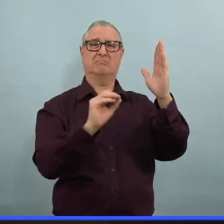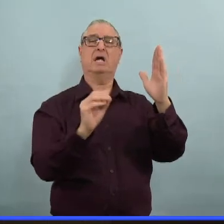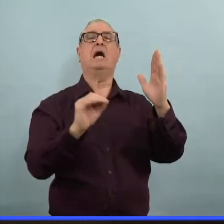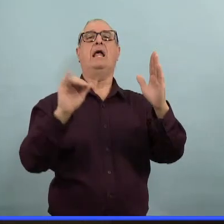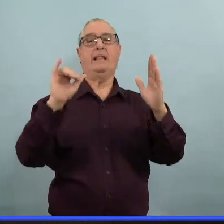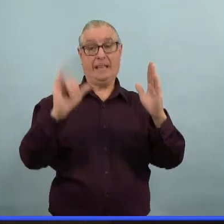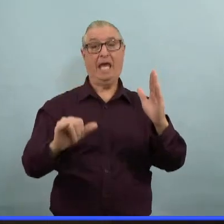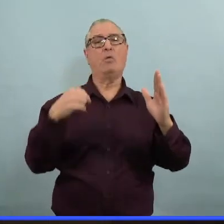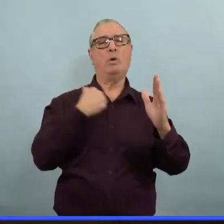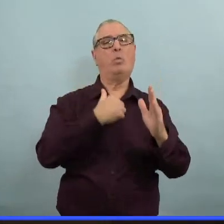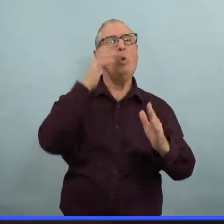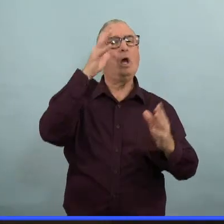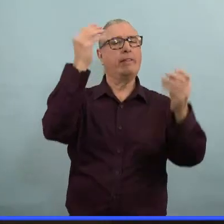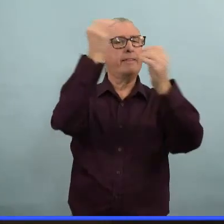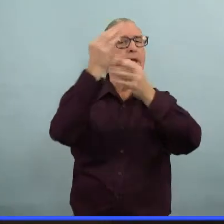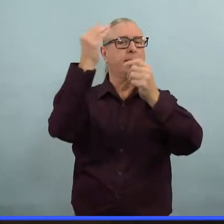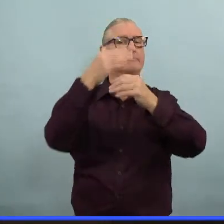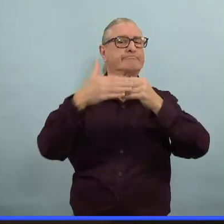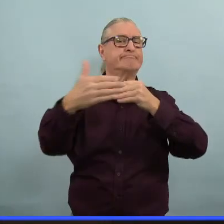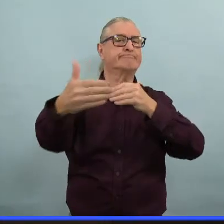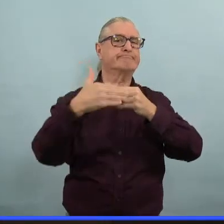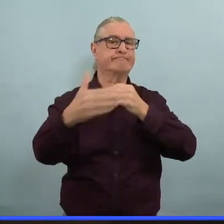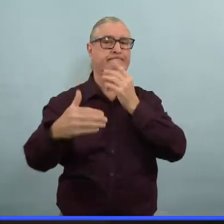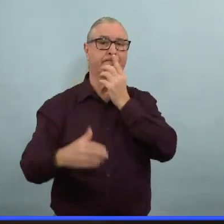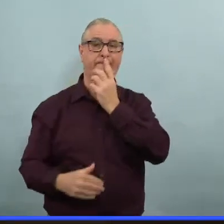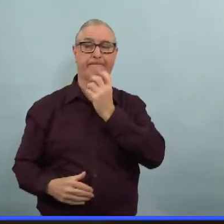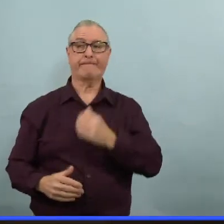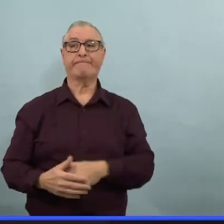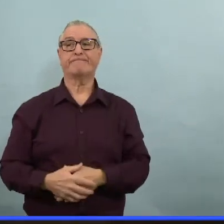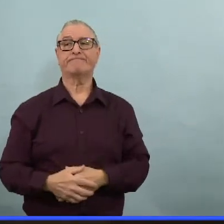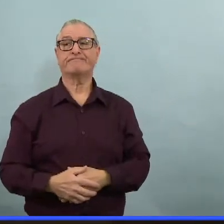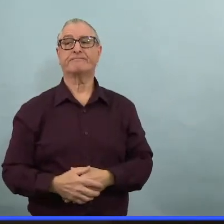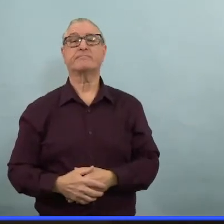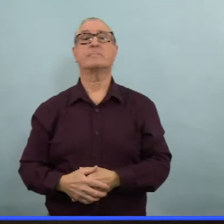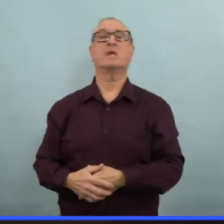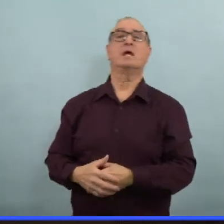premier have you gone to visit a hospital yourself in er and i see you to see it yourself firsthand